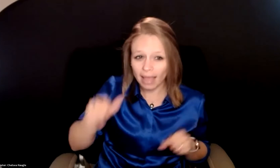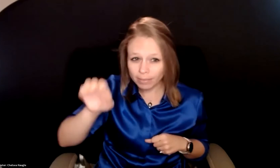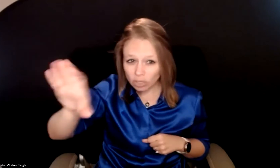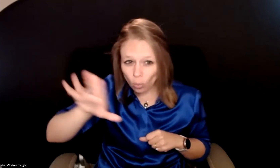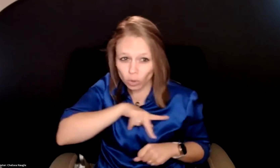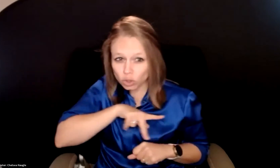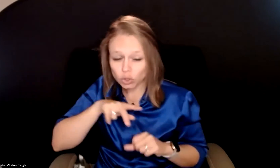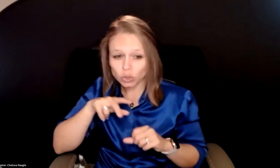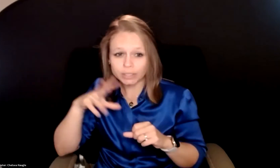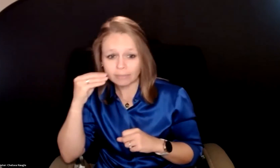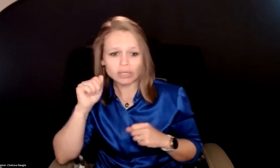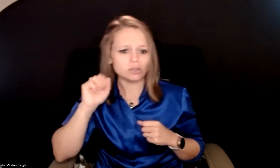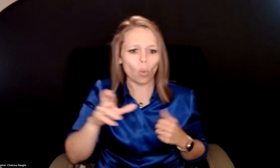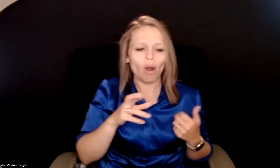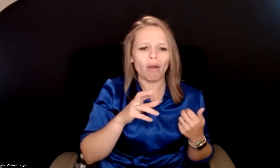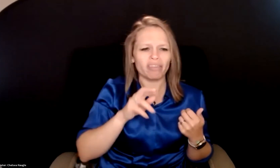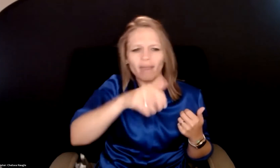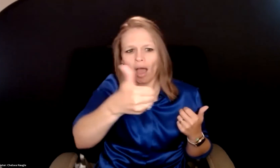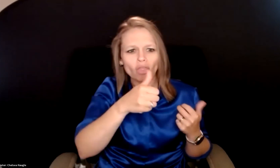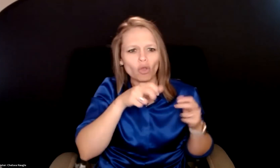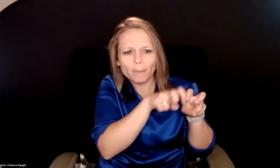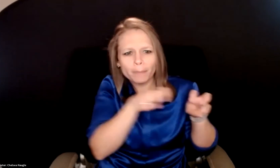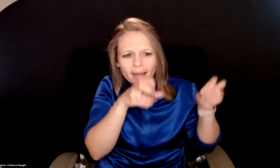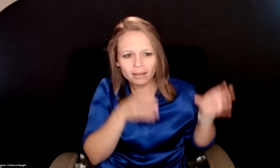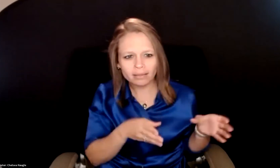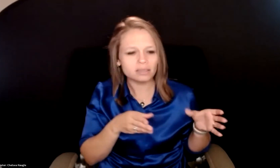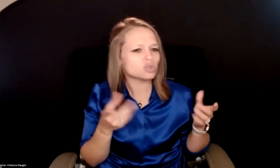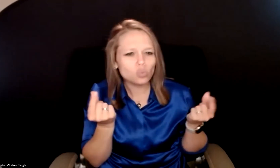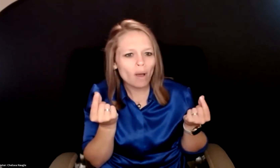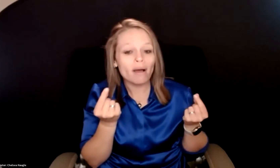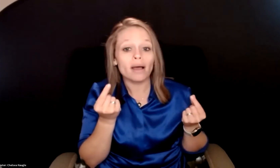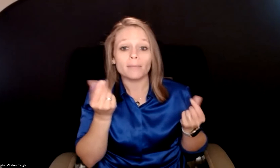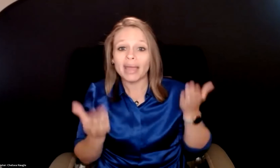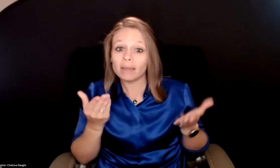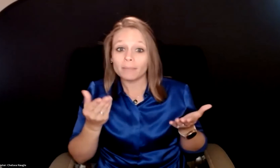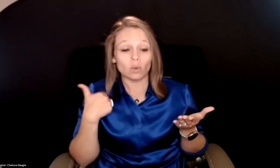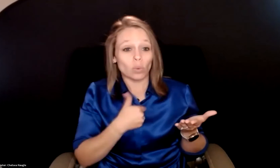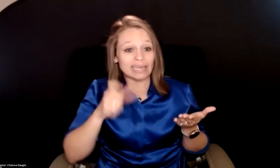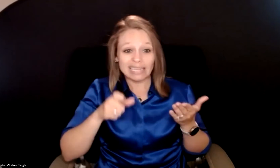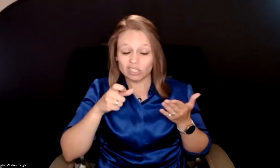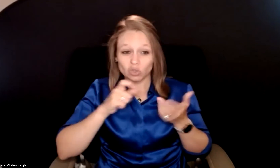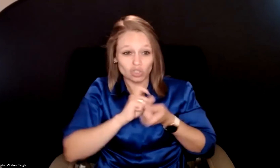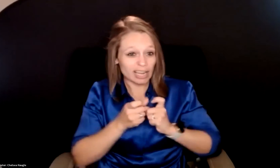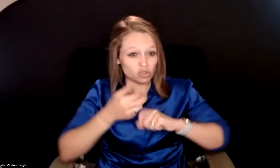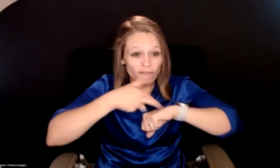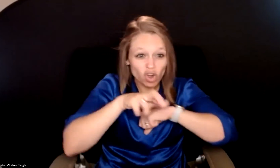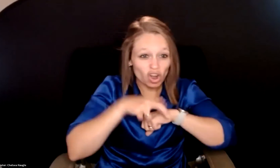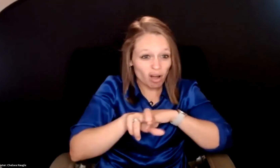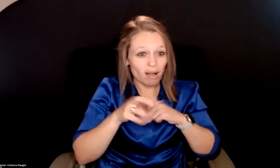what does it look like. Is it coverage or a referral system. What does it look like. What are the biggest barriers